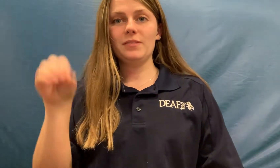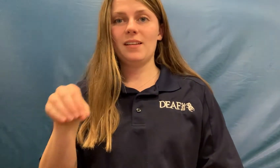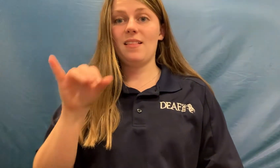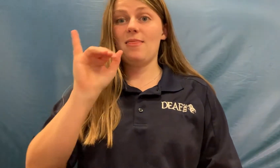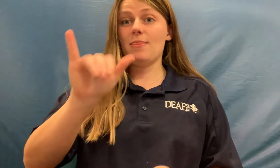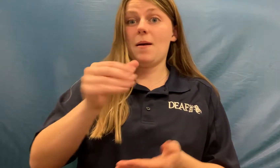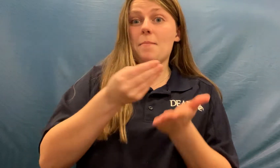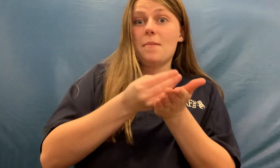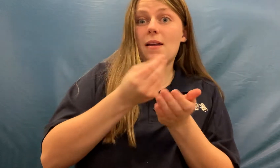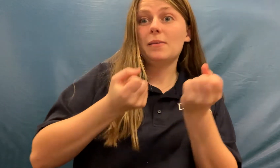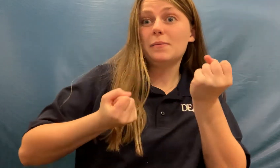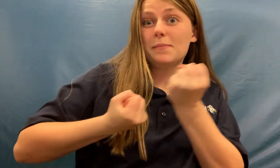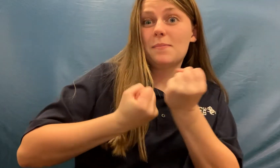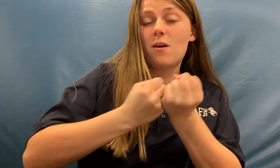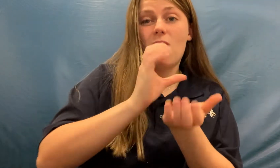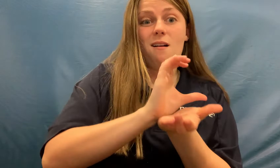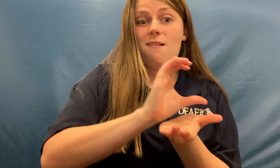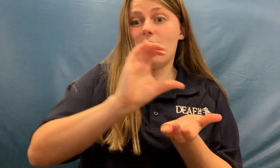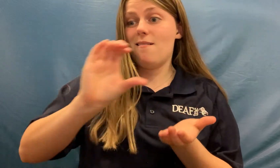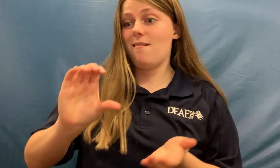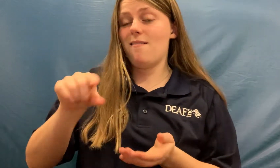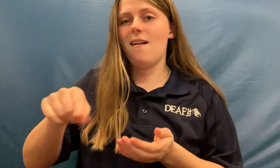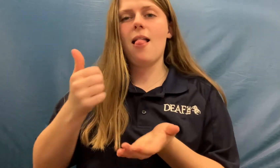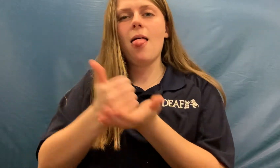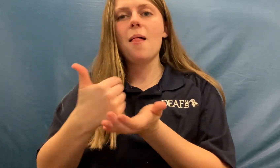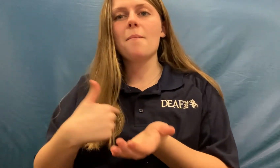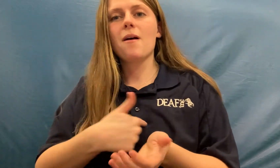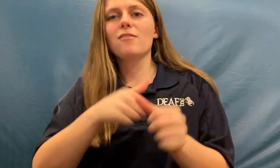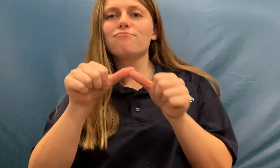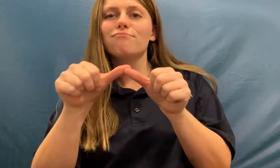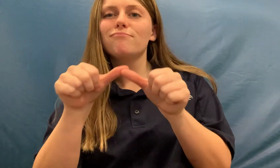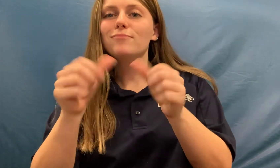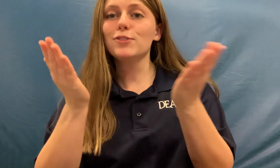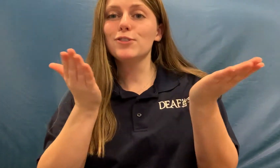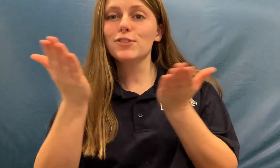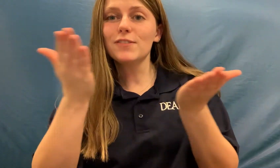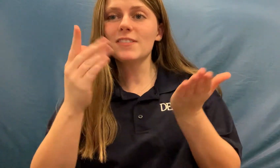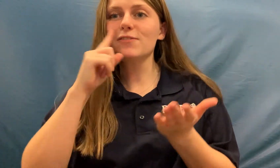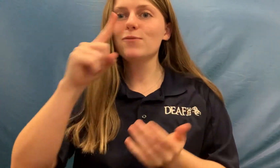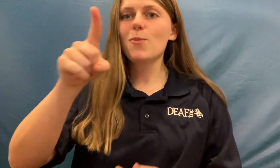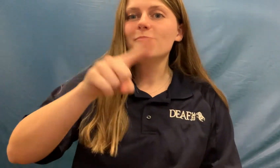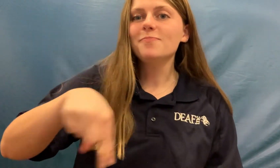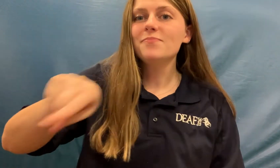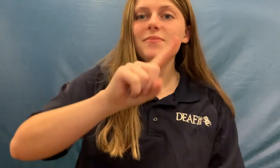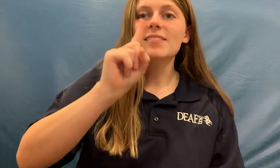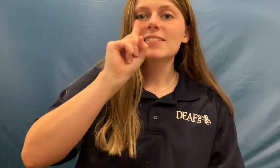Your support allows DEAF, Inc. to continue to provide services